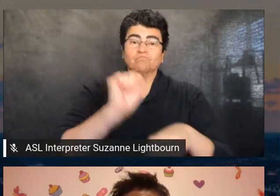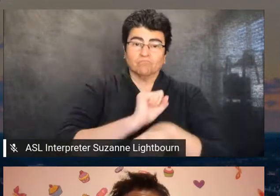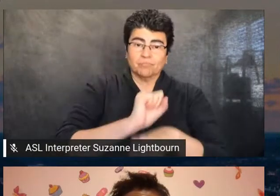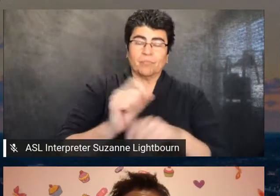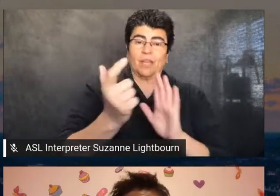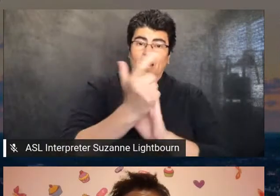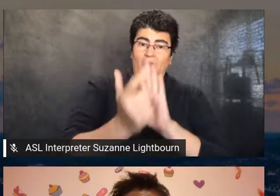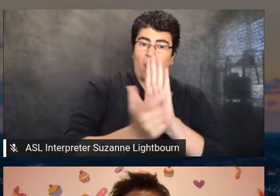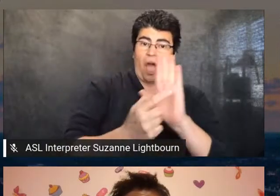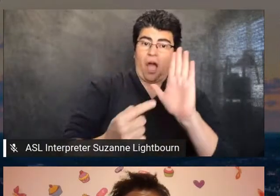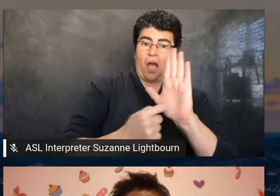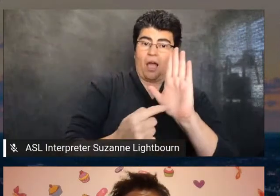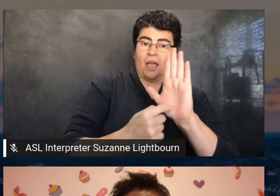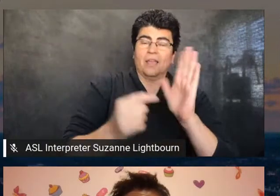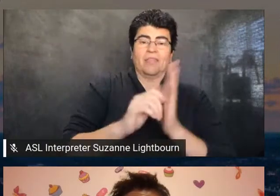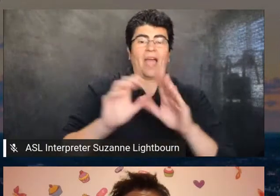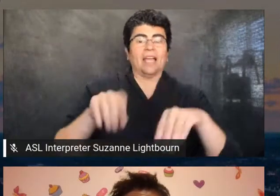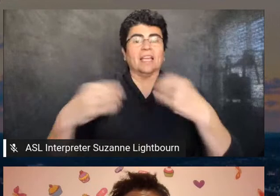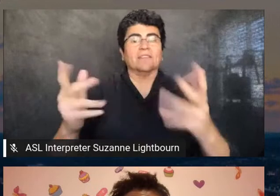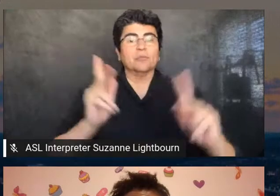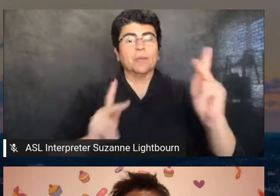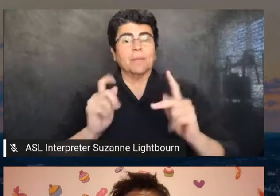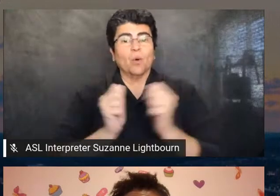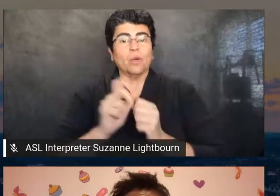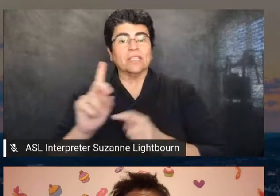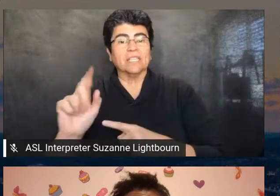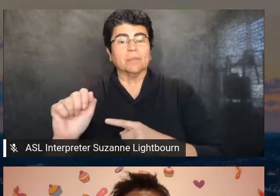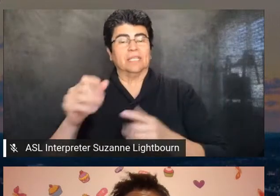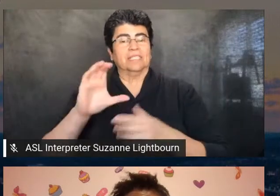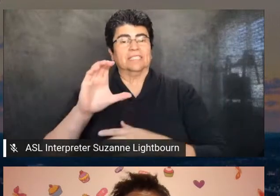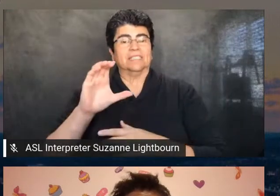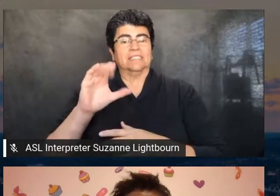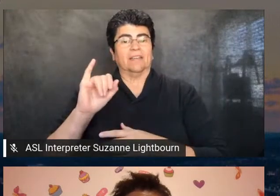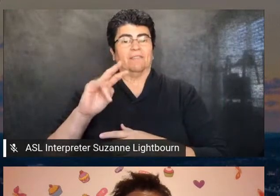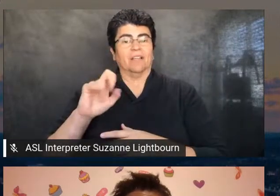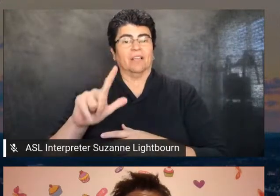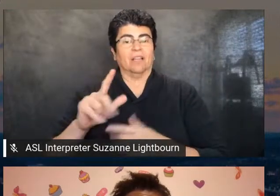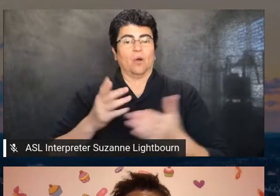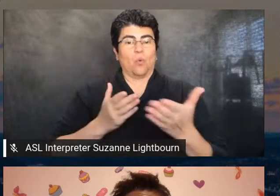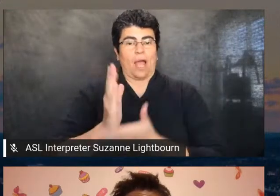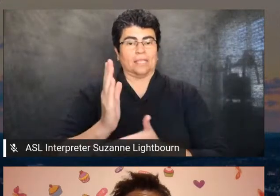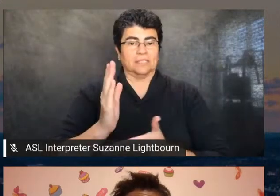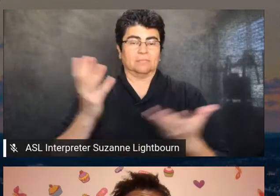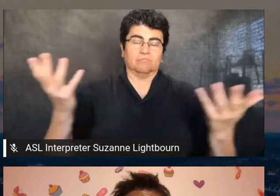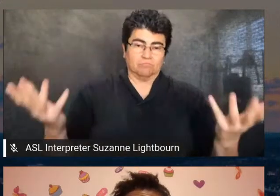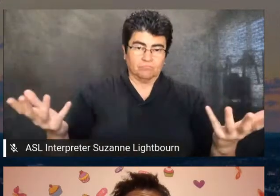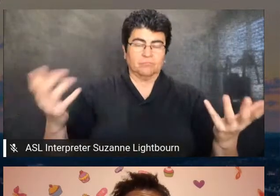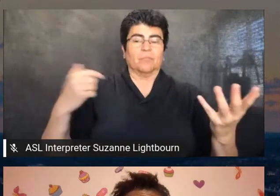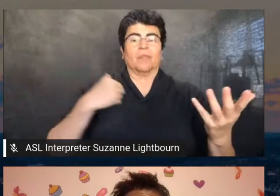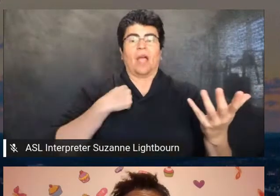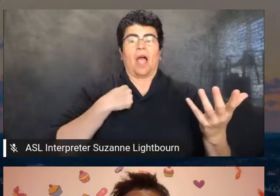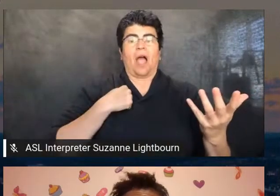that gives people with disabilities civil rights. And so I always say,